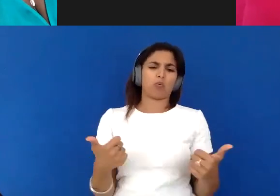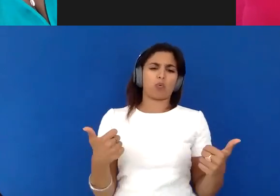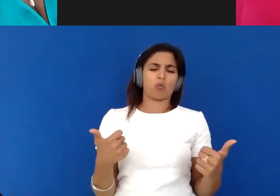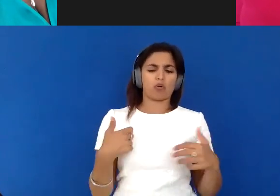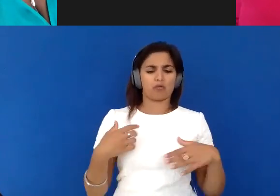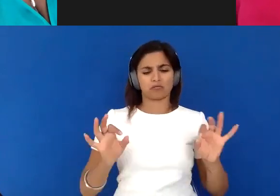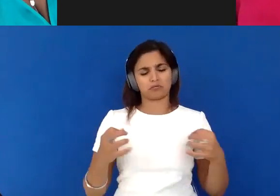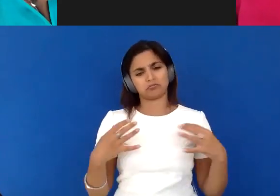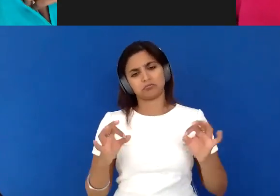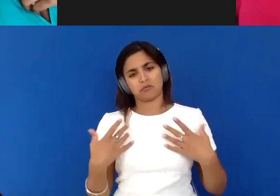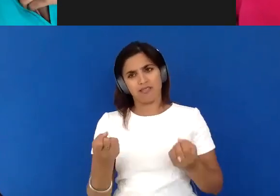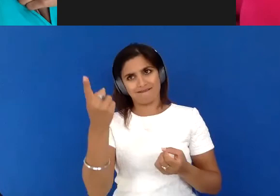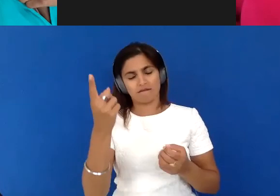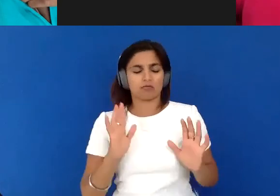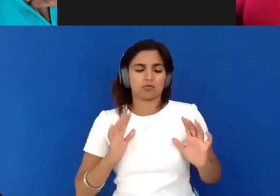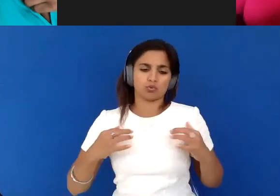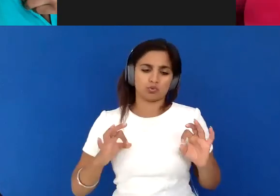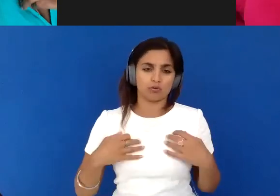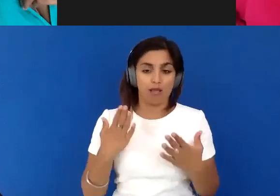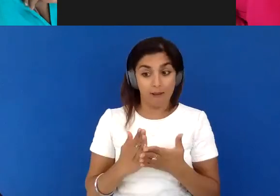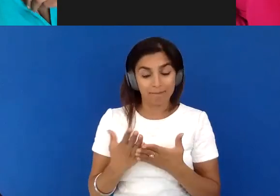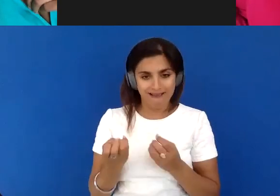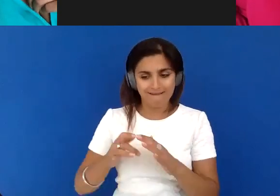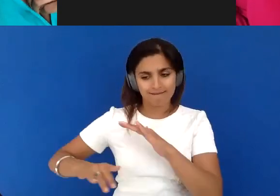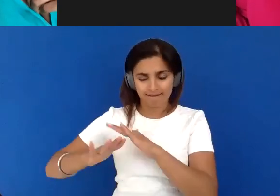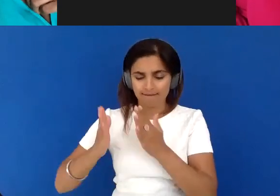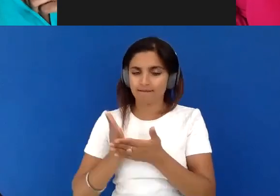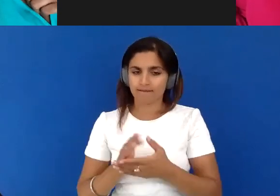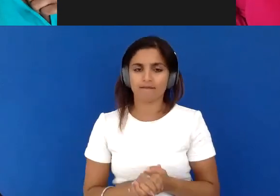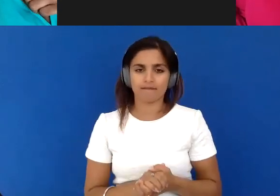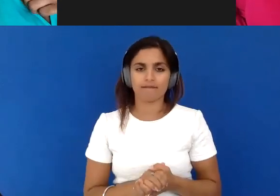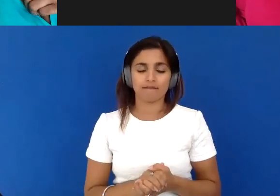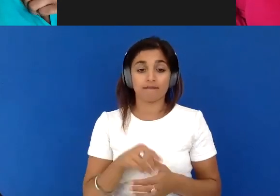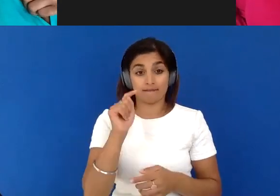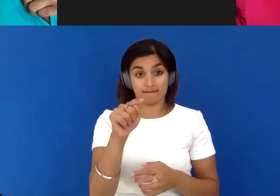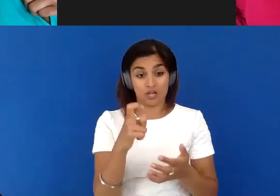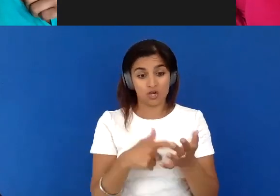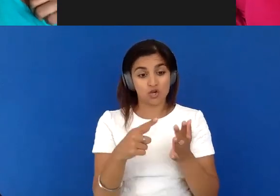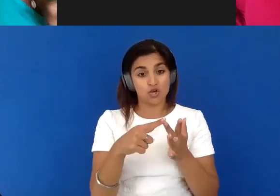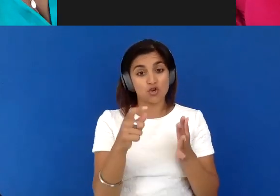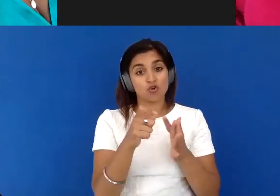this Criposium has been the most diverse I guess conference disability